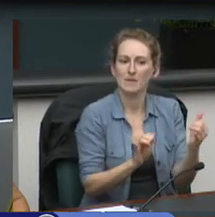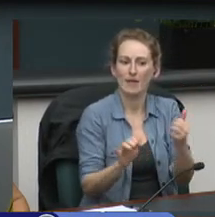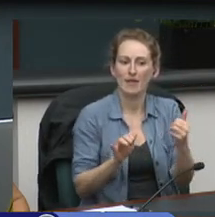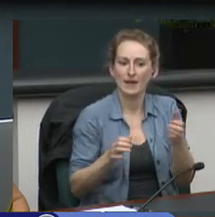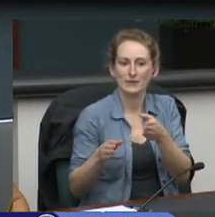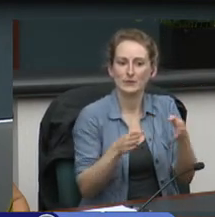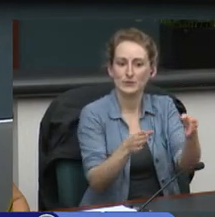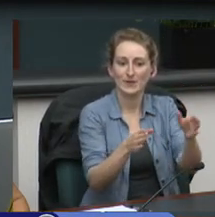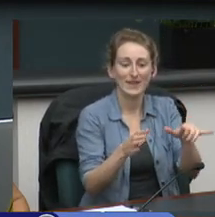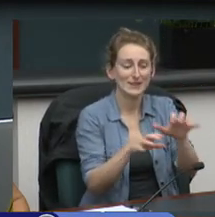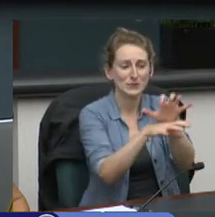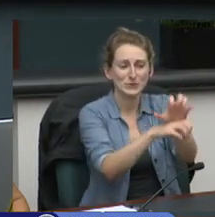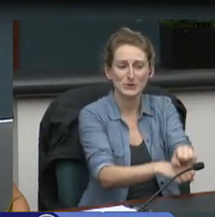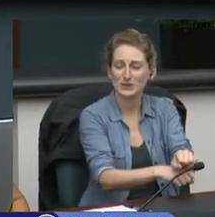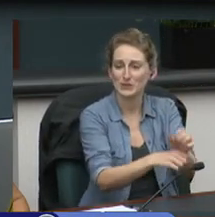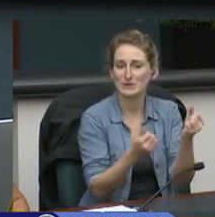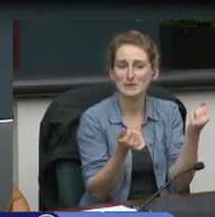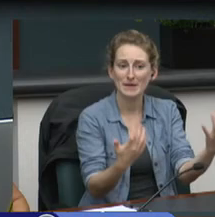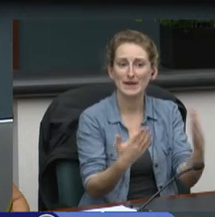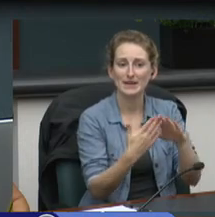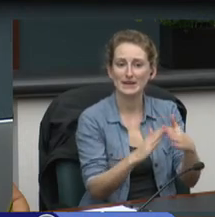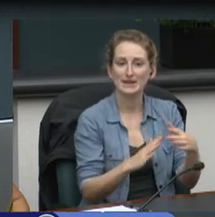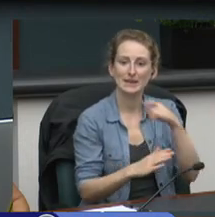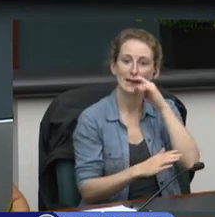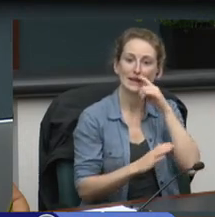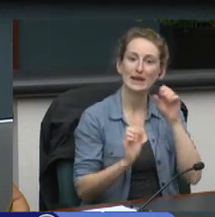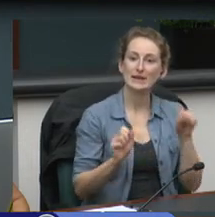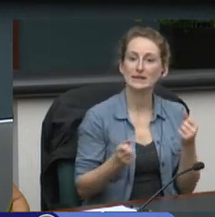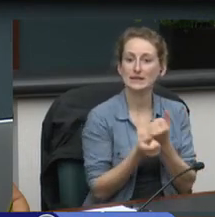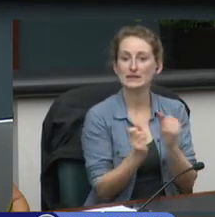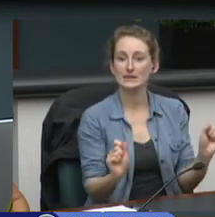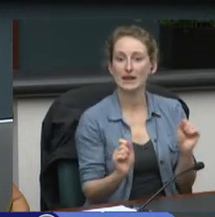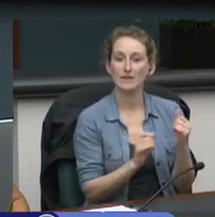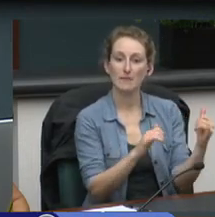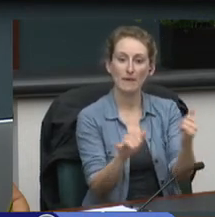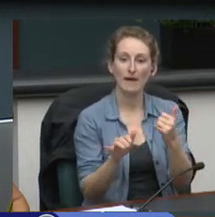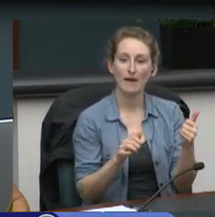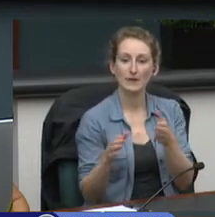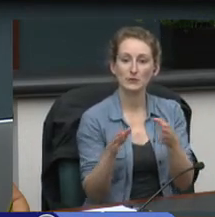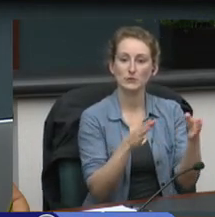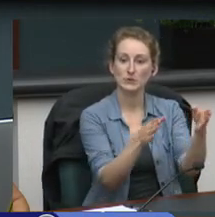a tradition in many cities over millennia streets don't have to be wide